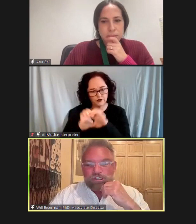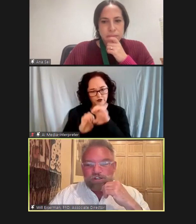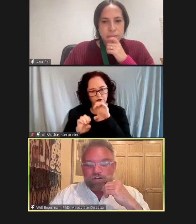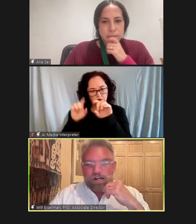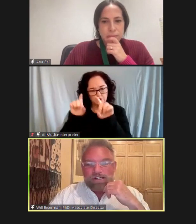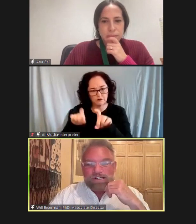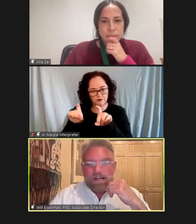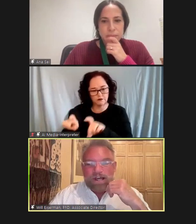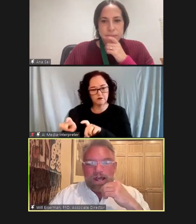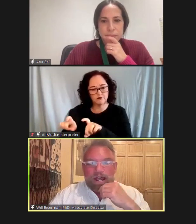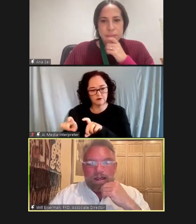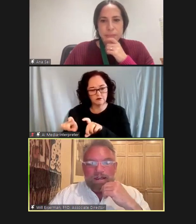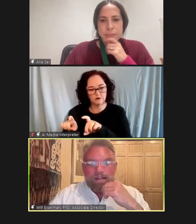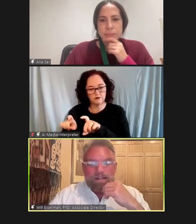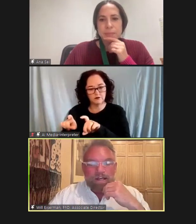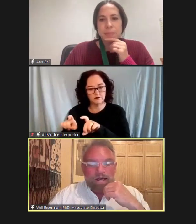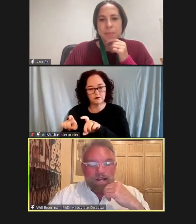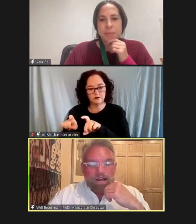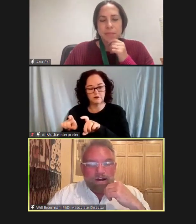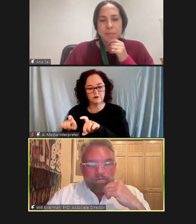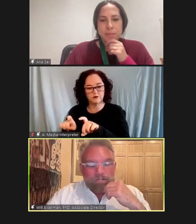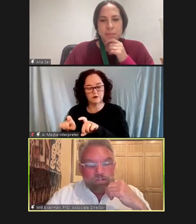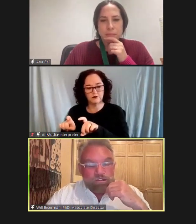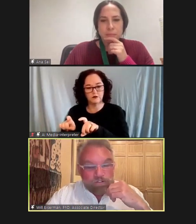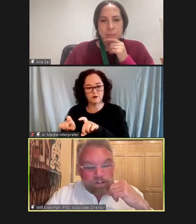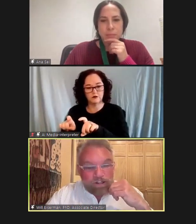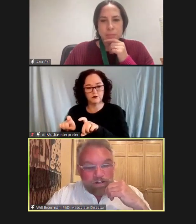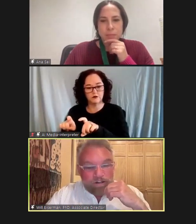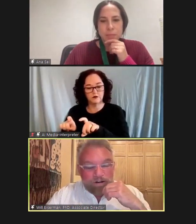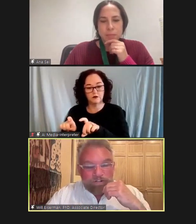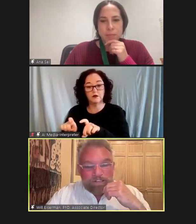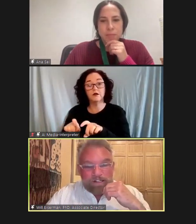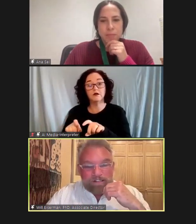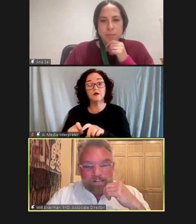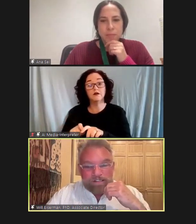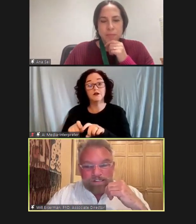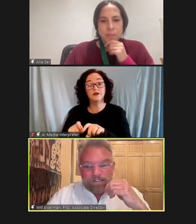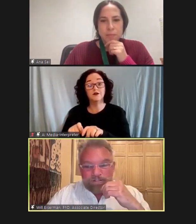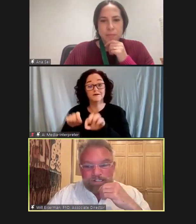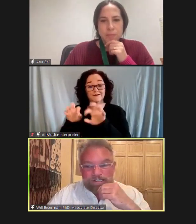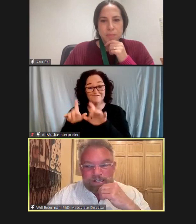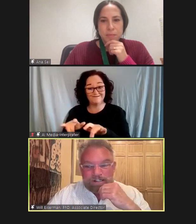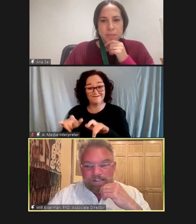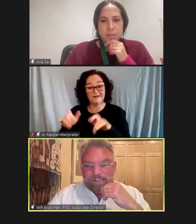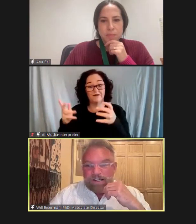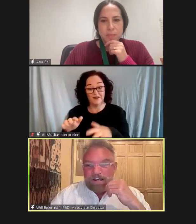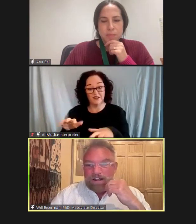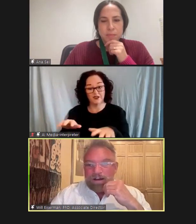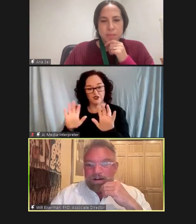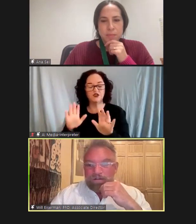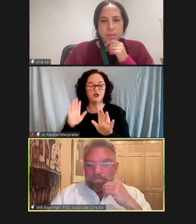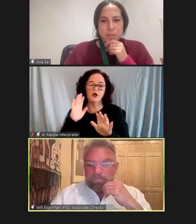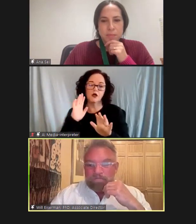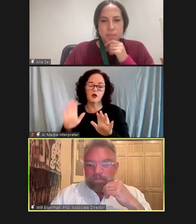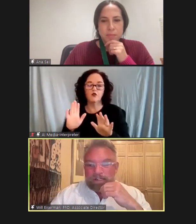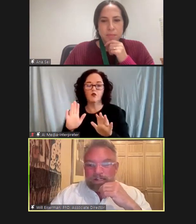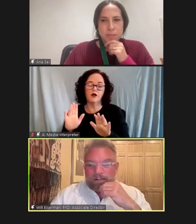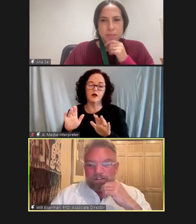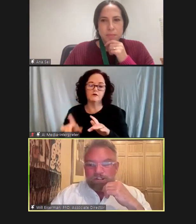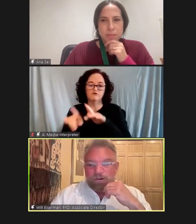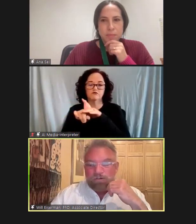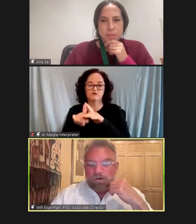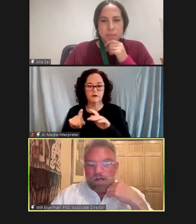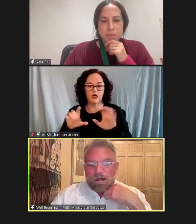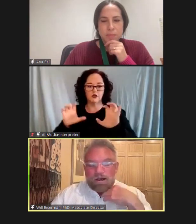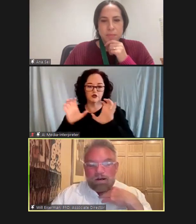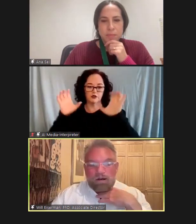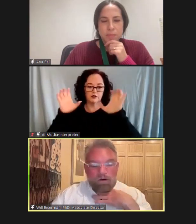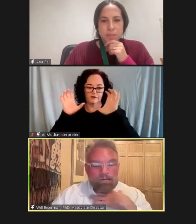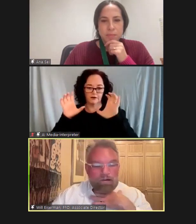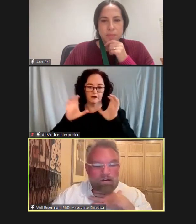generate a um certificate of attendance